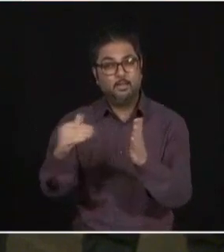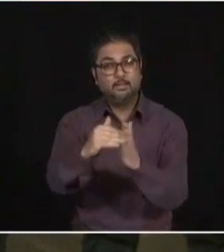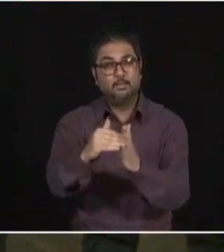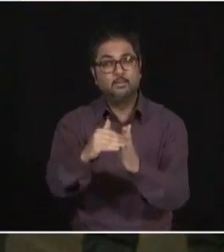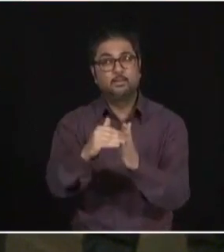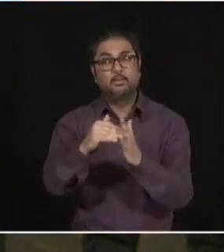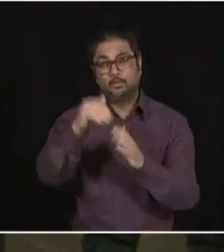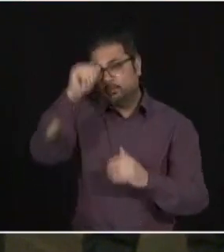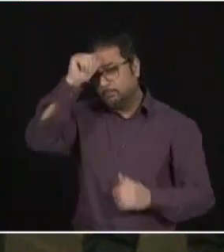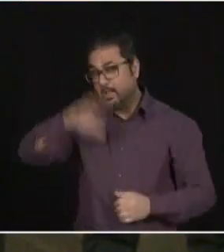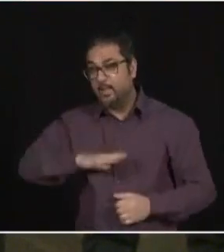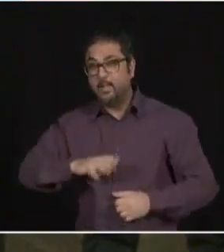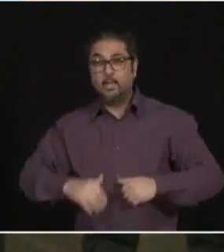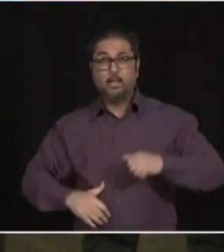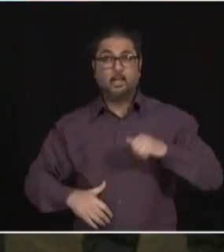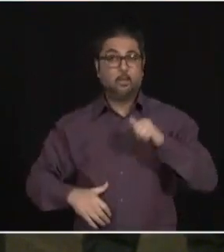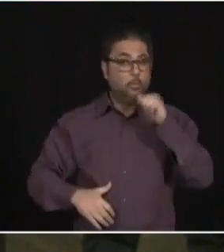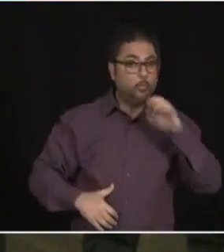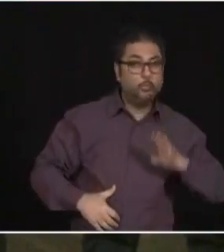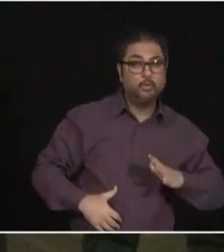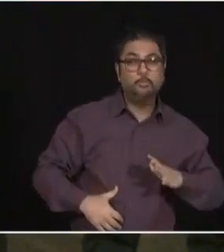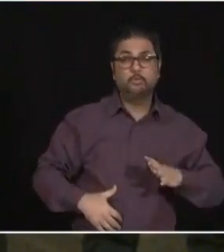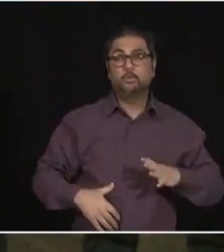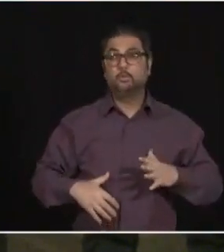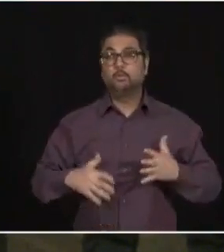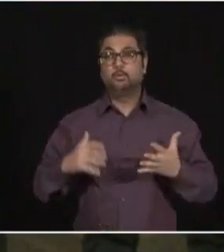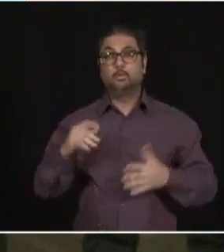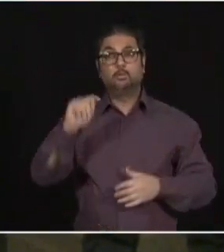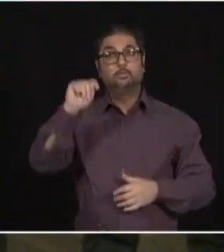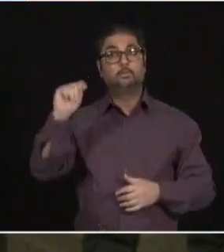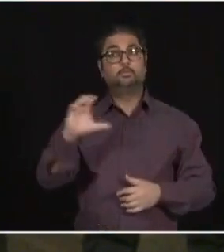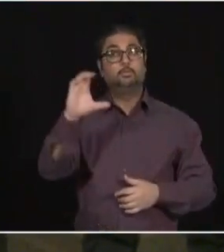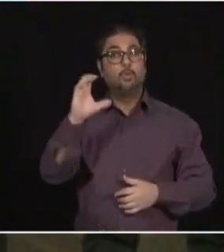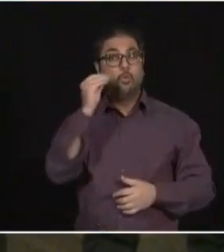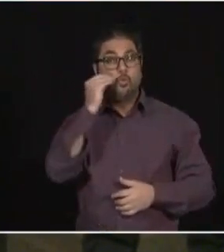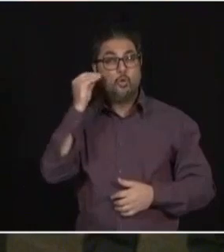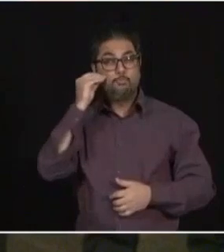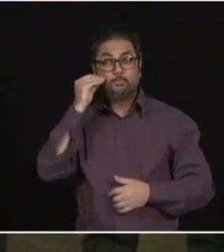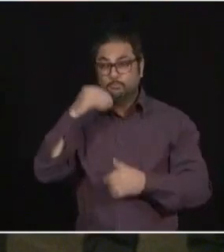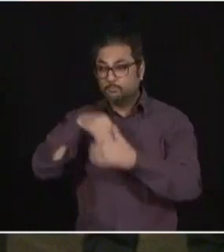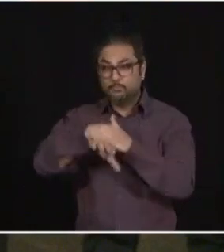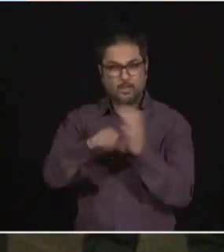walking into the long-term care home homes and saving people's lives. They have